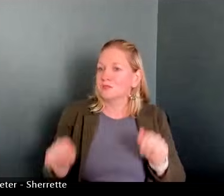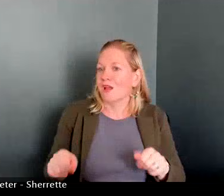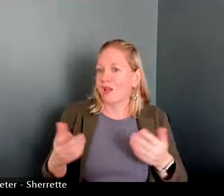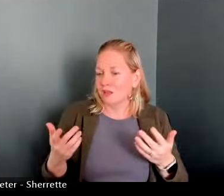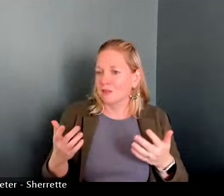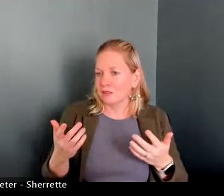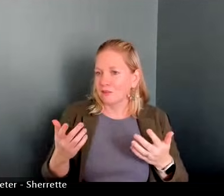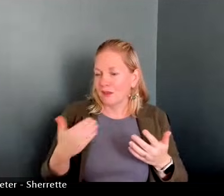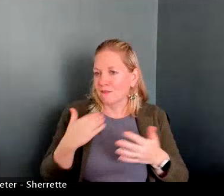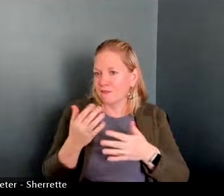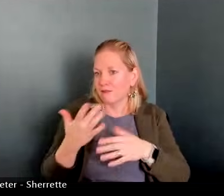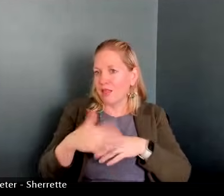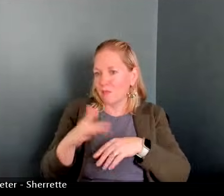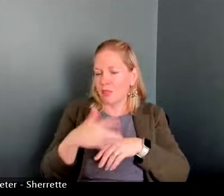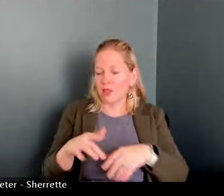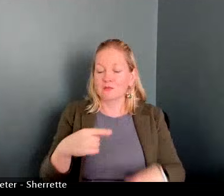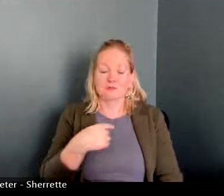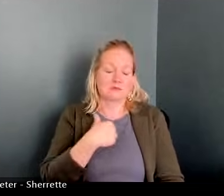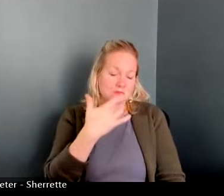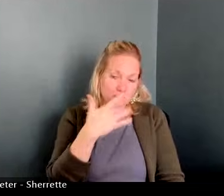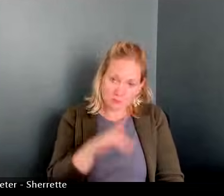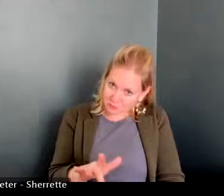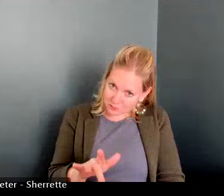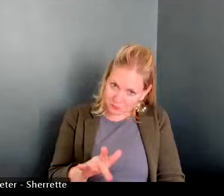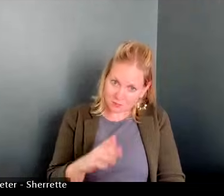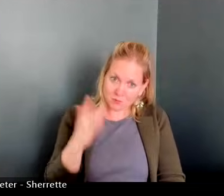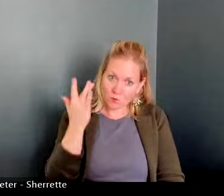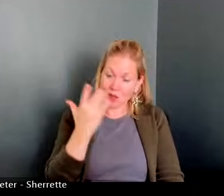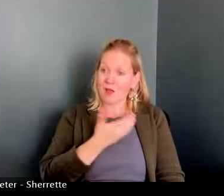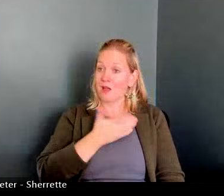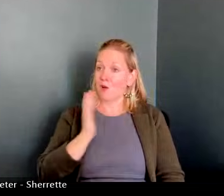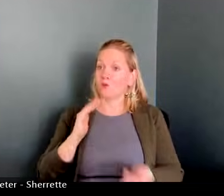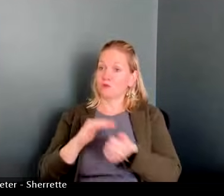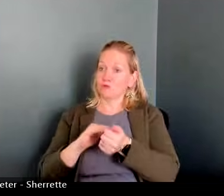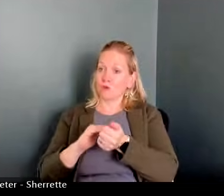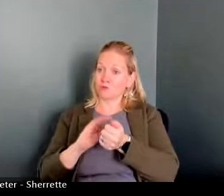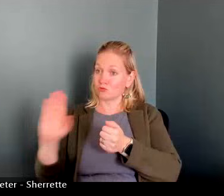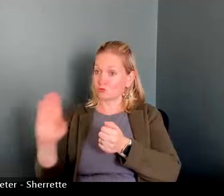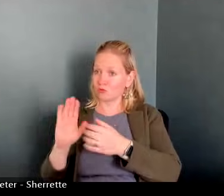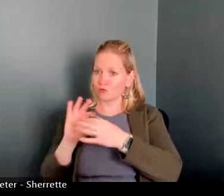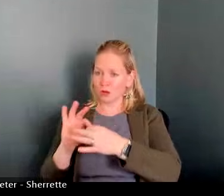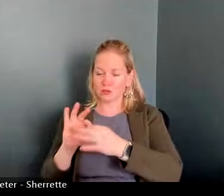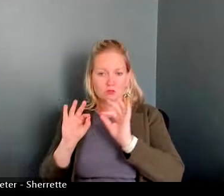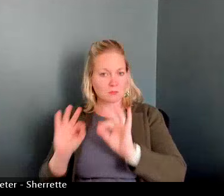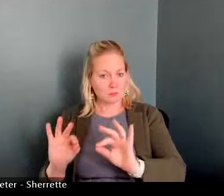that -- you know, the relationship I've had with our doctor, but I've also talked with them,